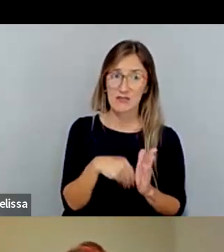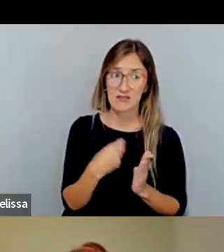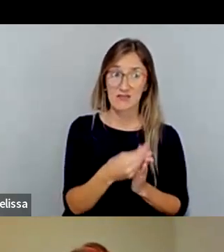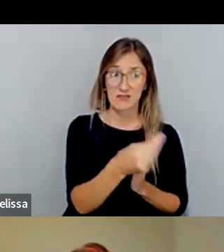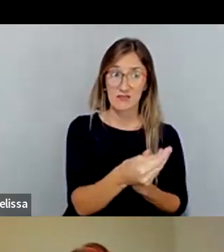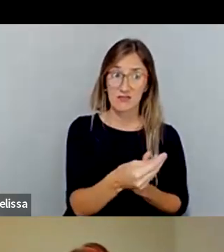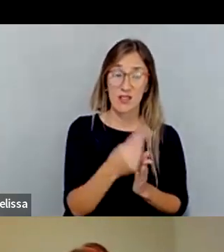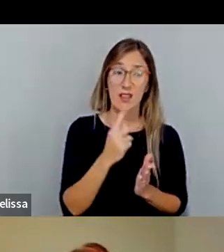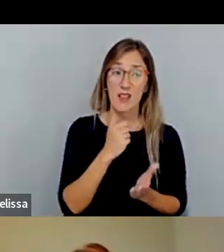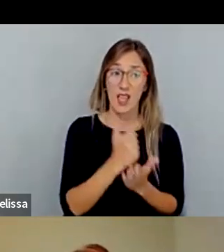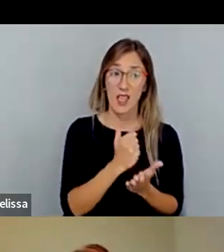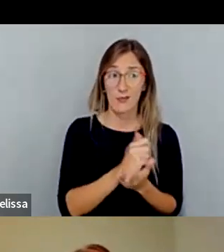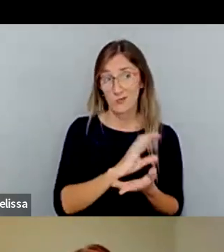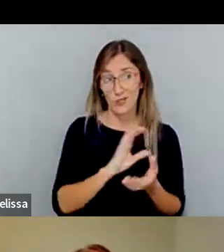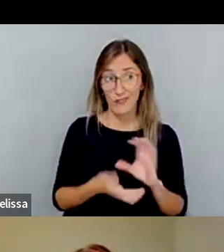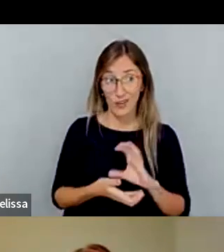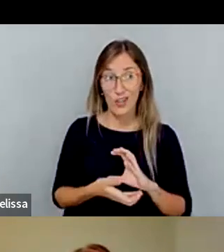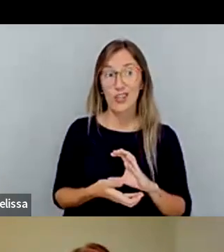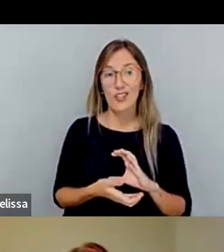camcorder which I have been meaning to take tapes off for a just.